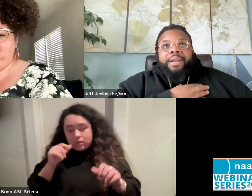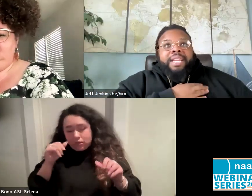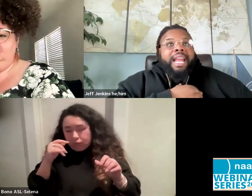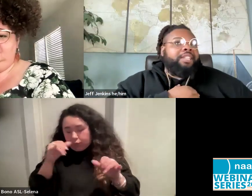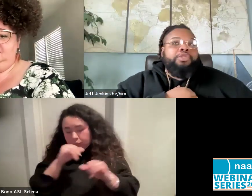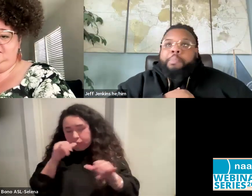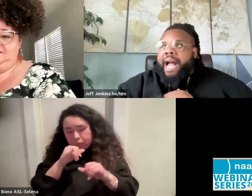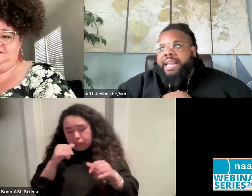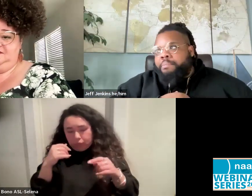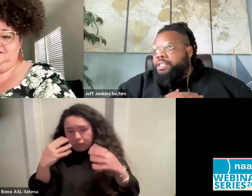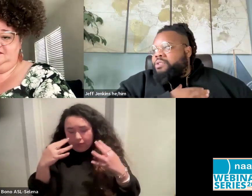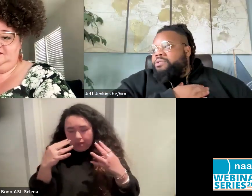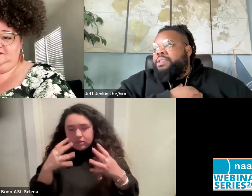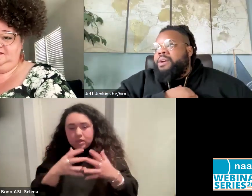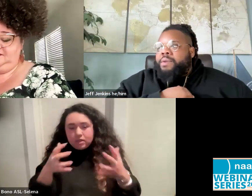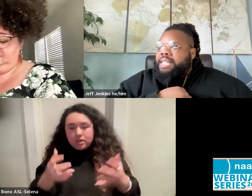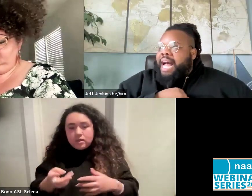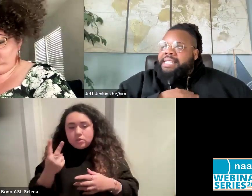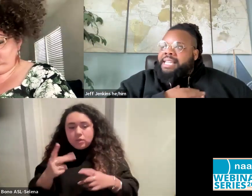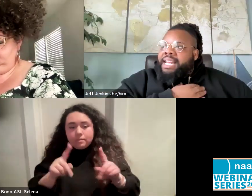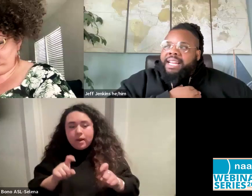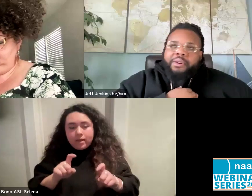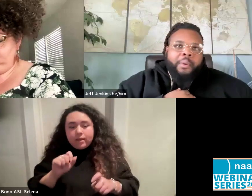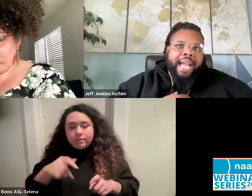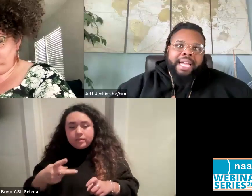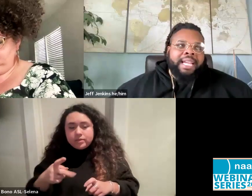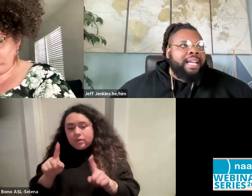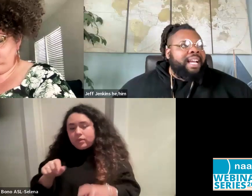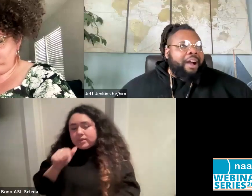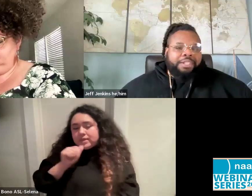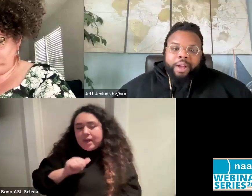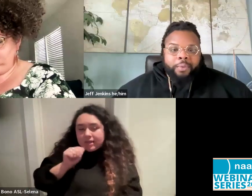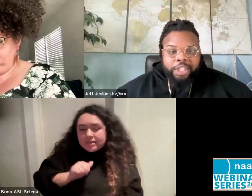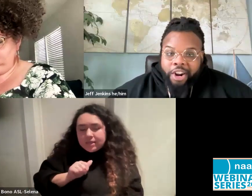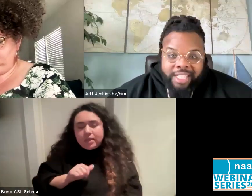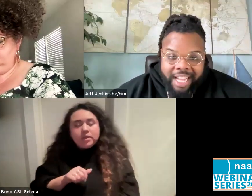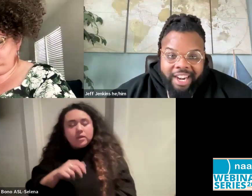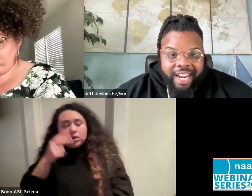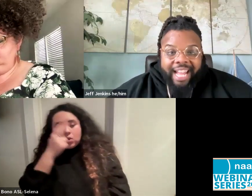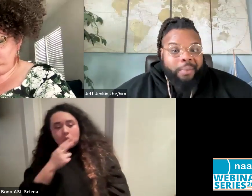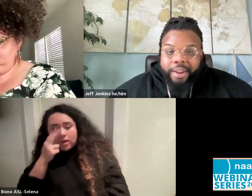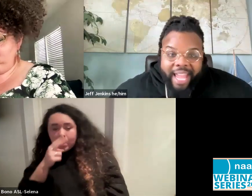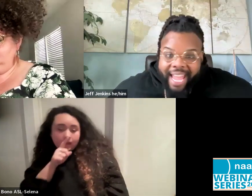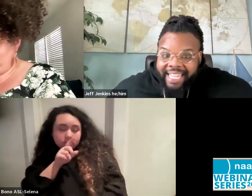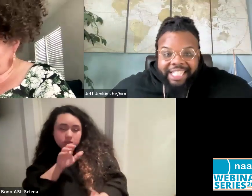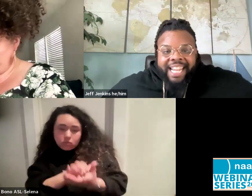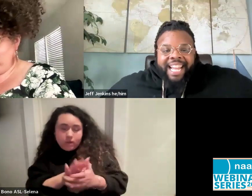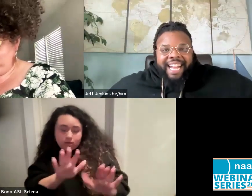We did like two pilot episodes, went to Iceland in Hawaii. I swear with sharks, they're like, with no cage